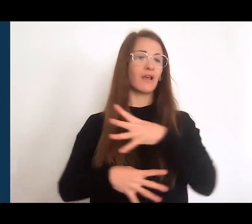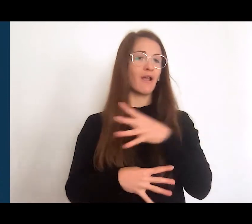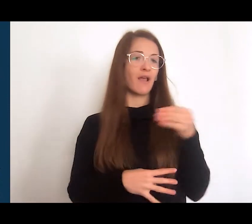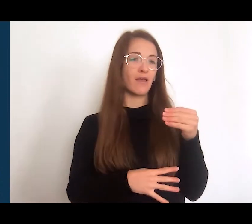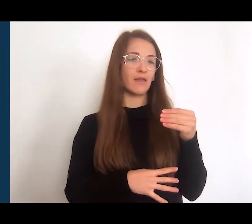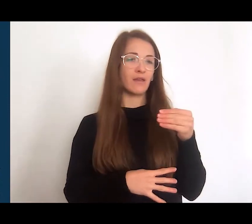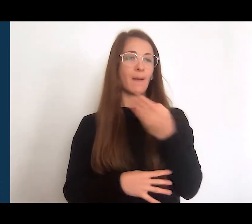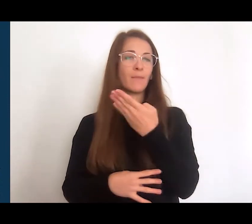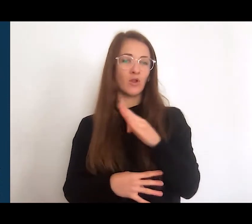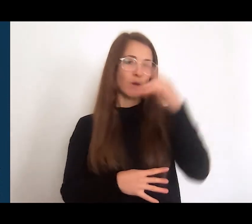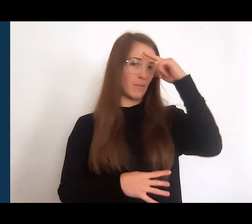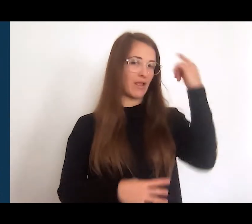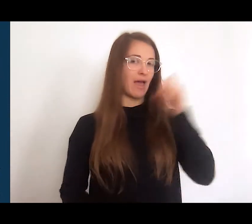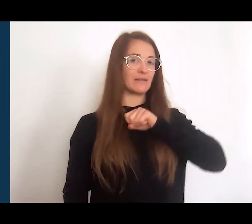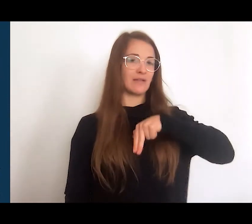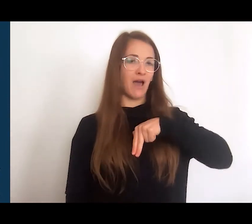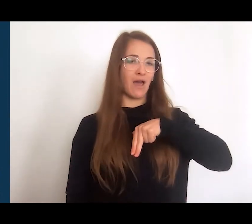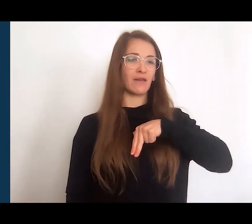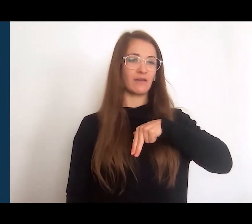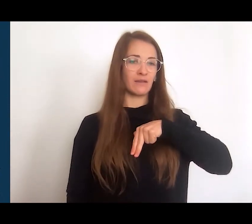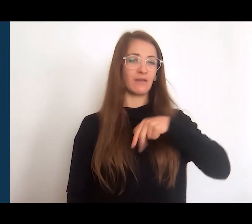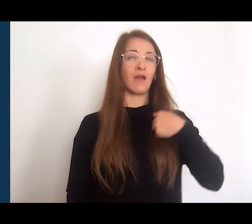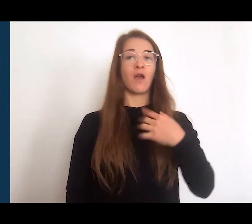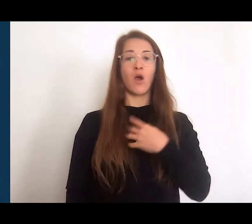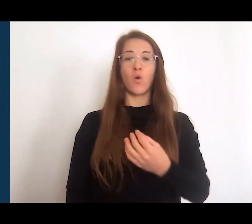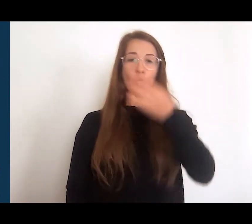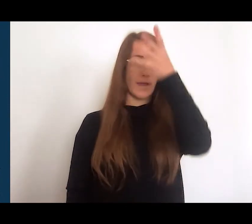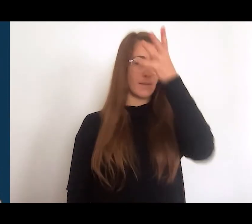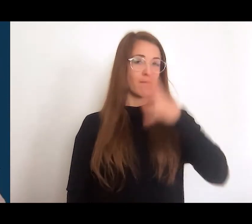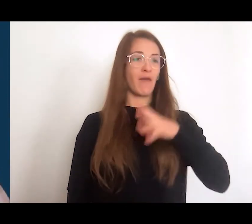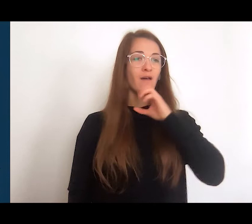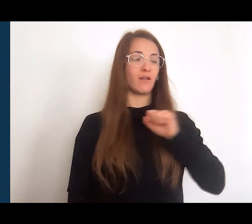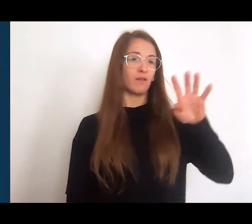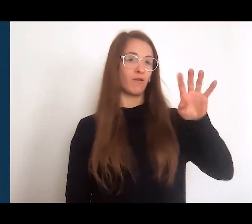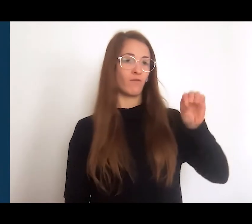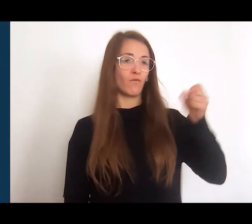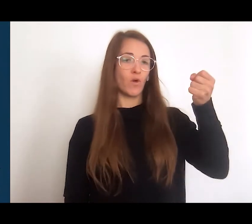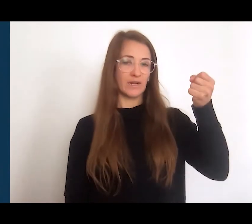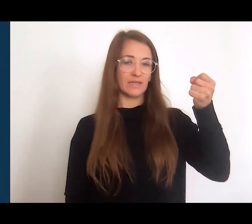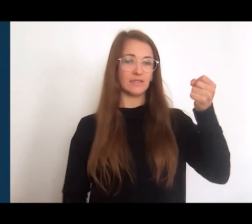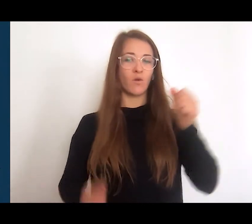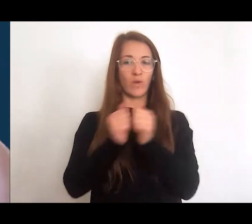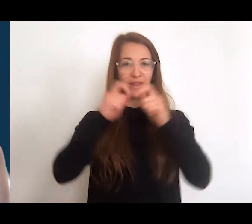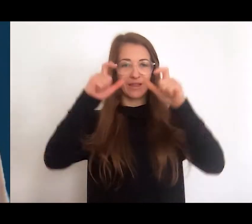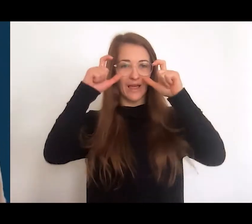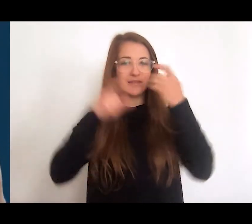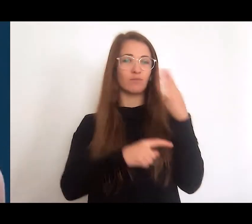GRAY SHIRT AND BLUE AND BLACK TIE AND I'M A WHITE GUY IN MY